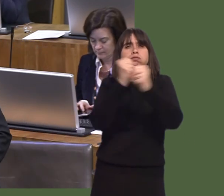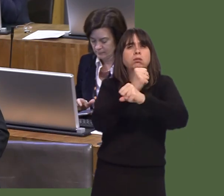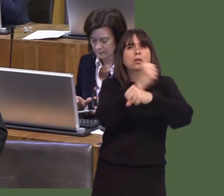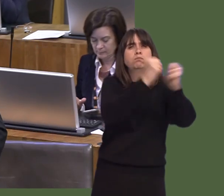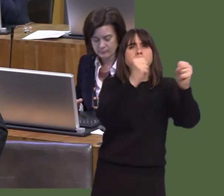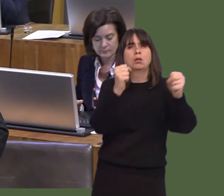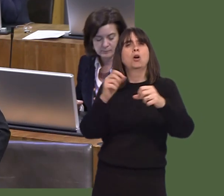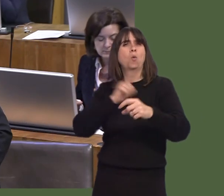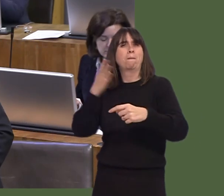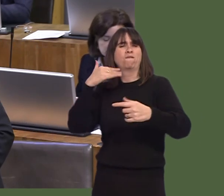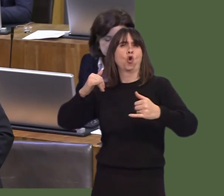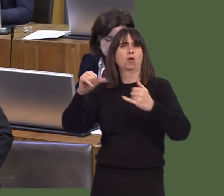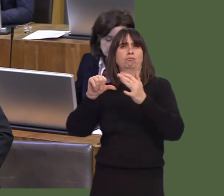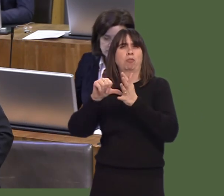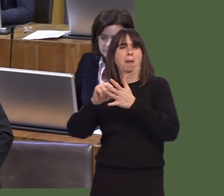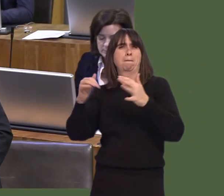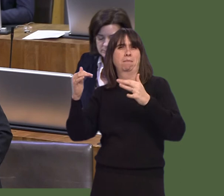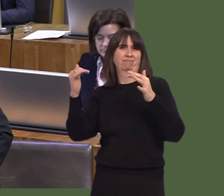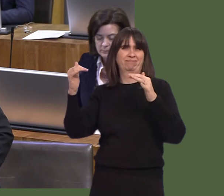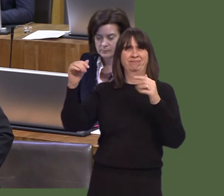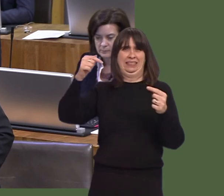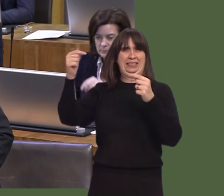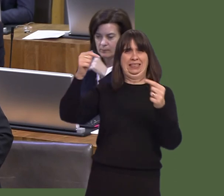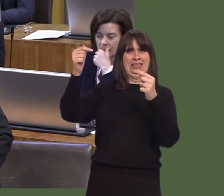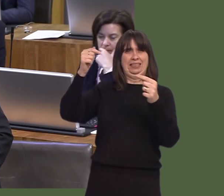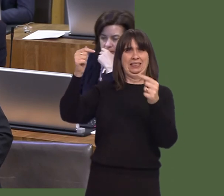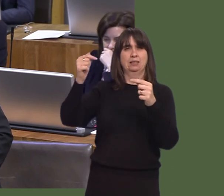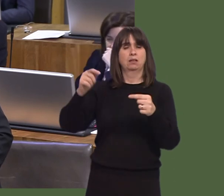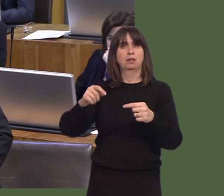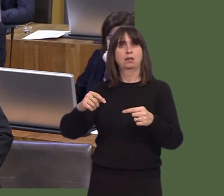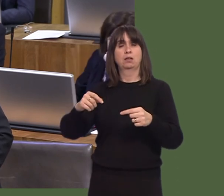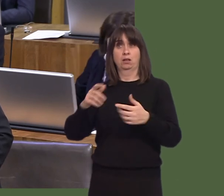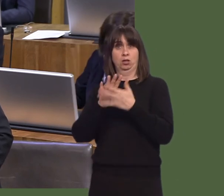amended in a way that is acceptable to Wales and also to Scotland, and also to urge the